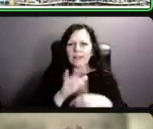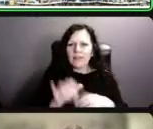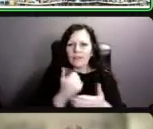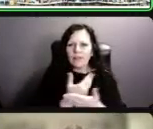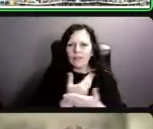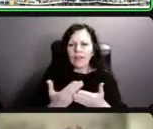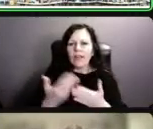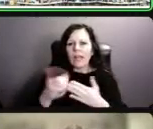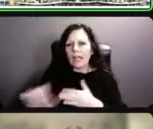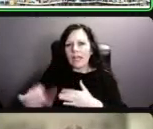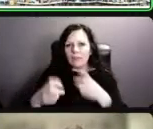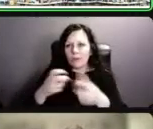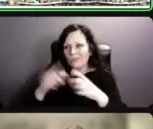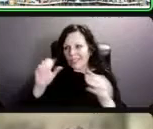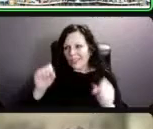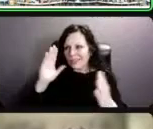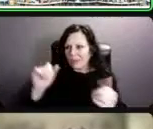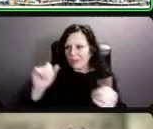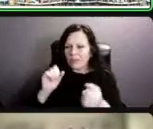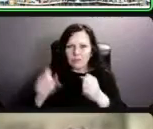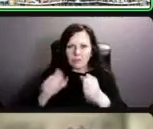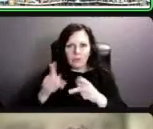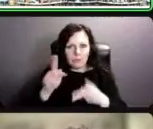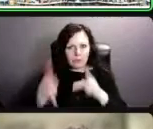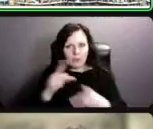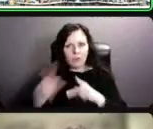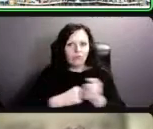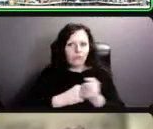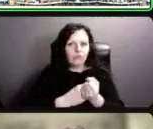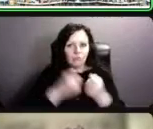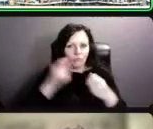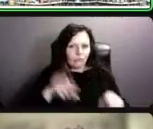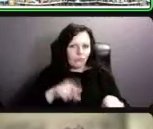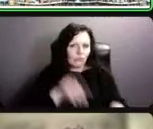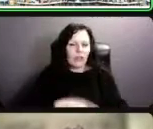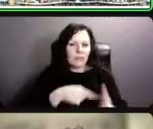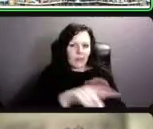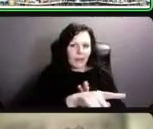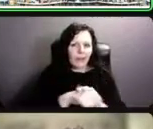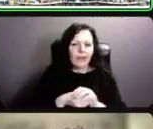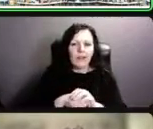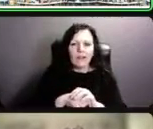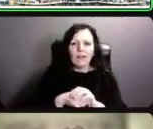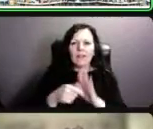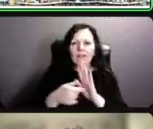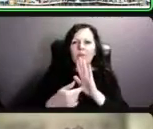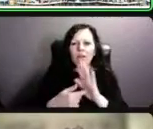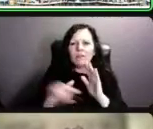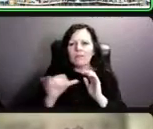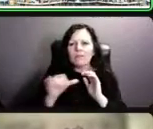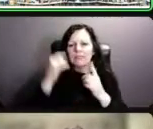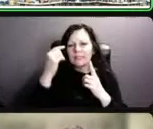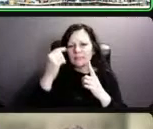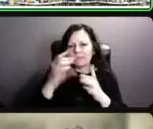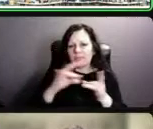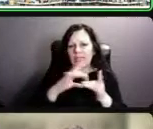ACCOUNTING FOR THE PROBLEMS WITH THE IMPLEMENTATION THAT YOU'RE TALKING ABOUT AND THE PROBLEMS LIKE ANY PROBLEMS